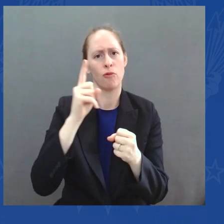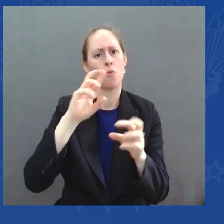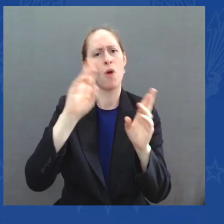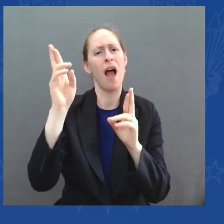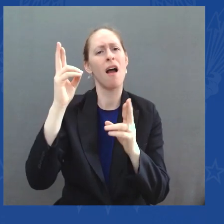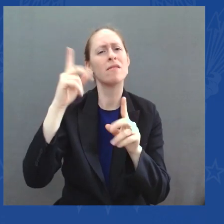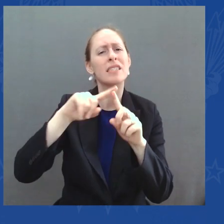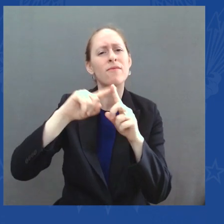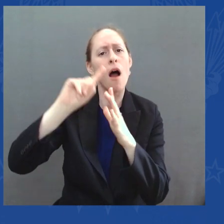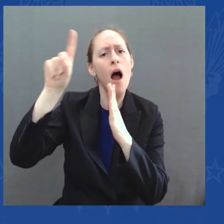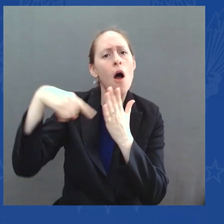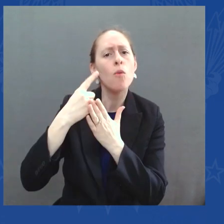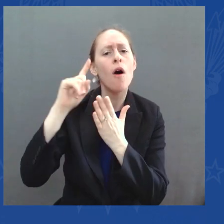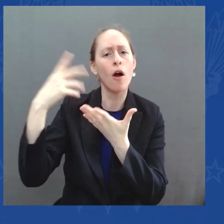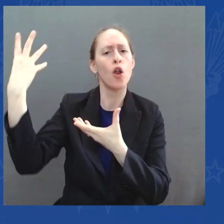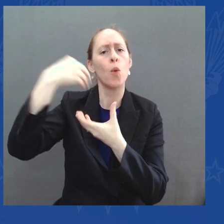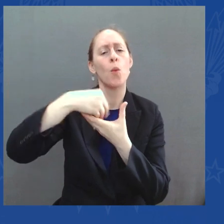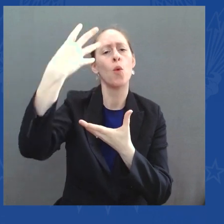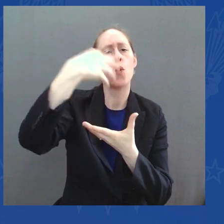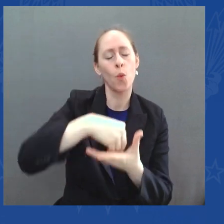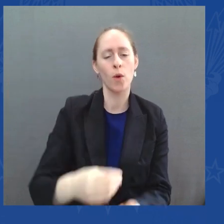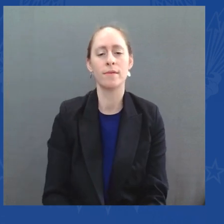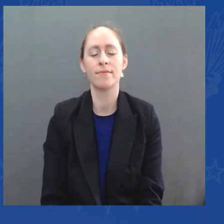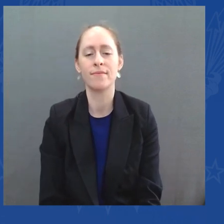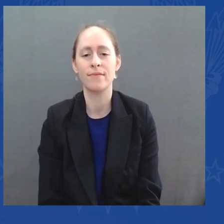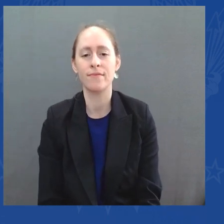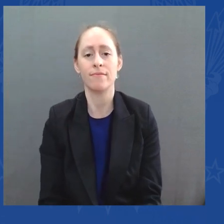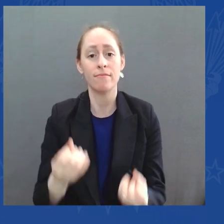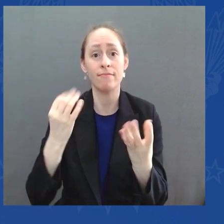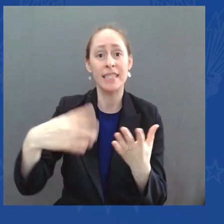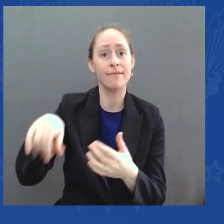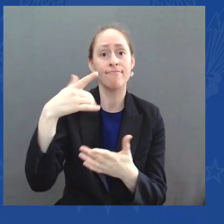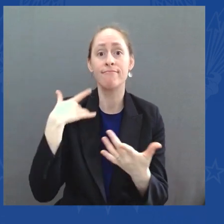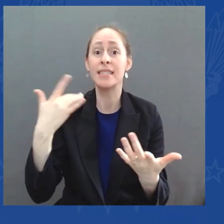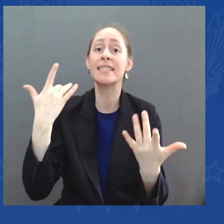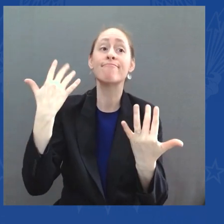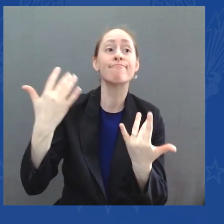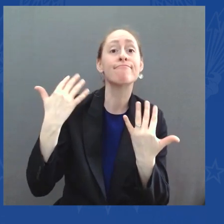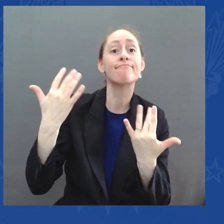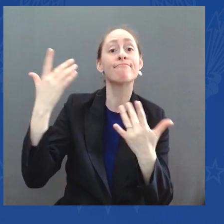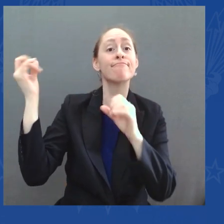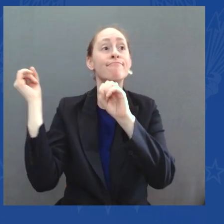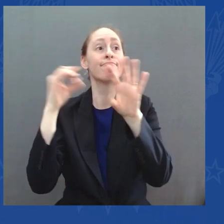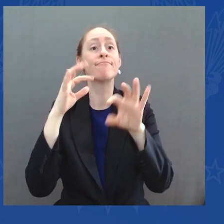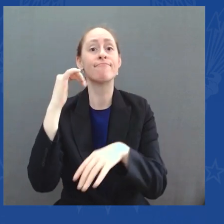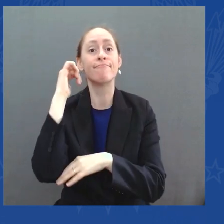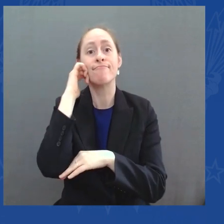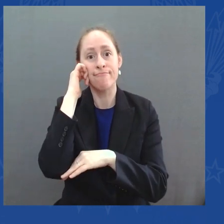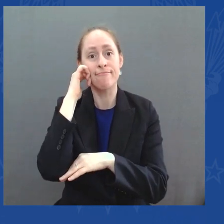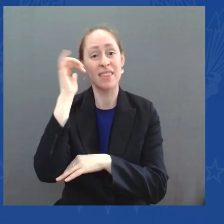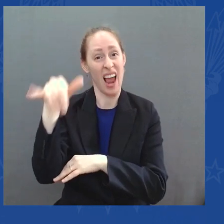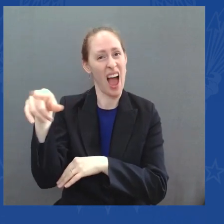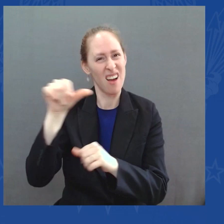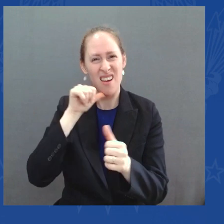because they're waiting for somebody else. We're making it easier for veterans to join the trucking workforce, partnering with the Department of Defense.